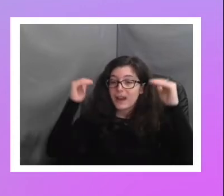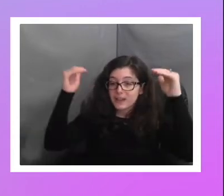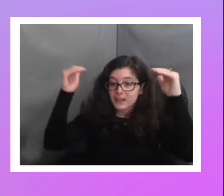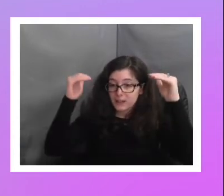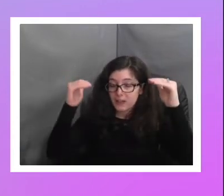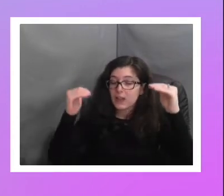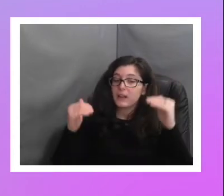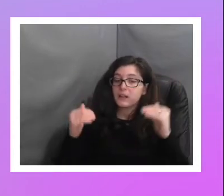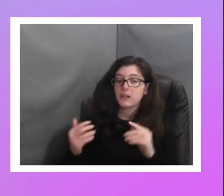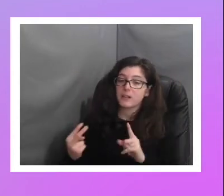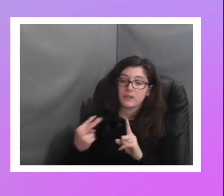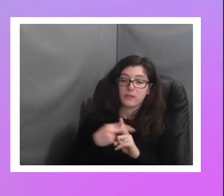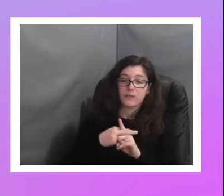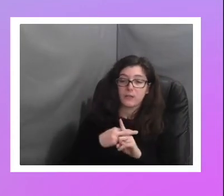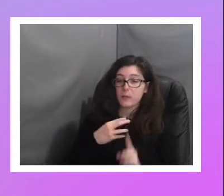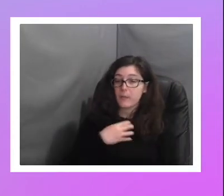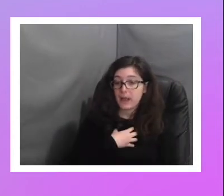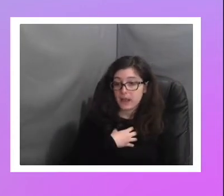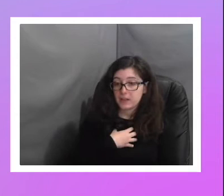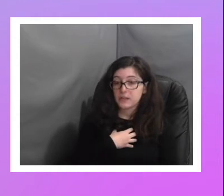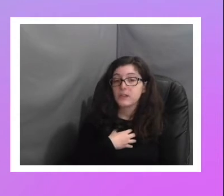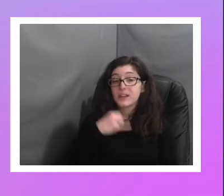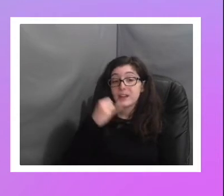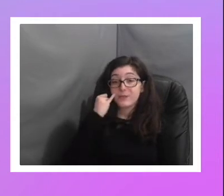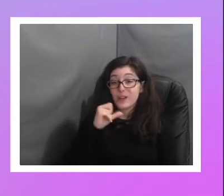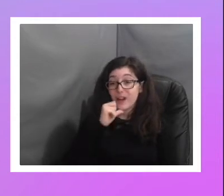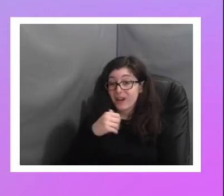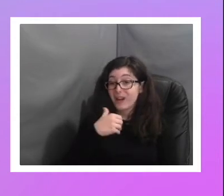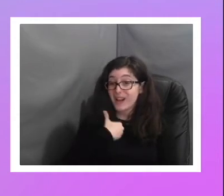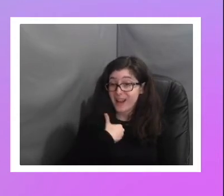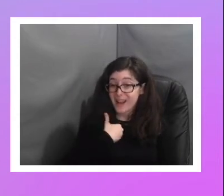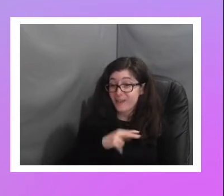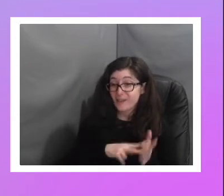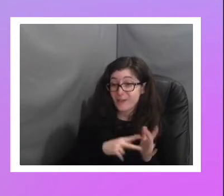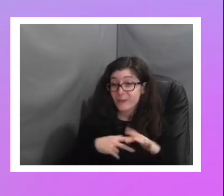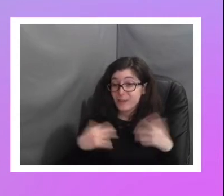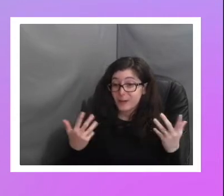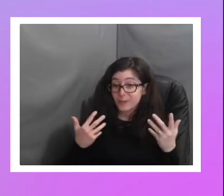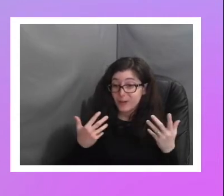If you don't have that, then complaints are likely not getting addressed sufficiently